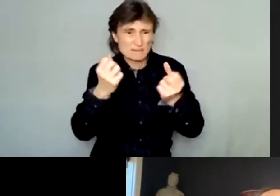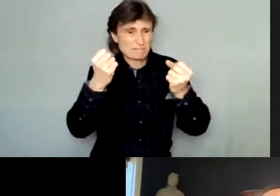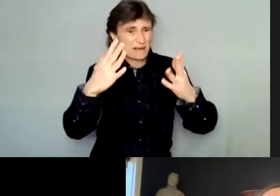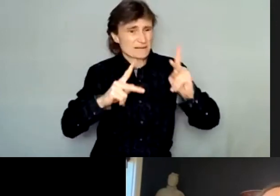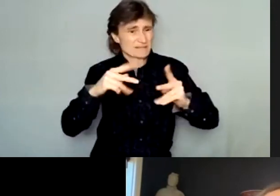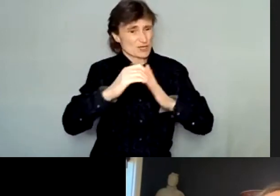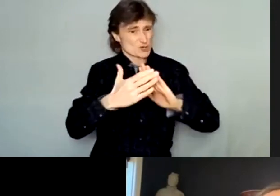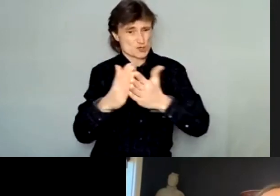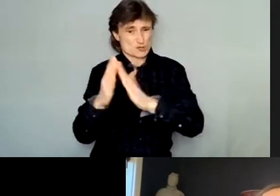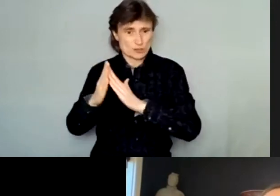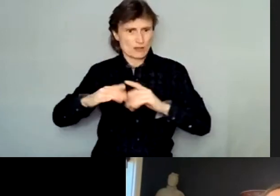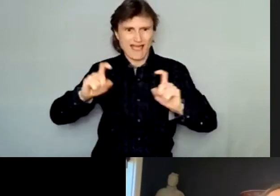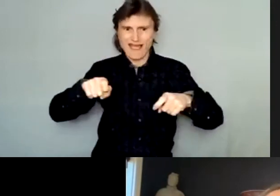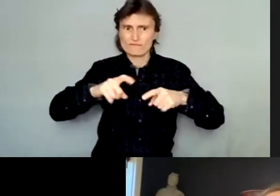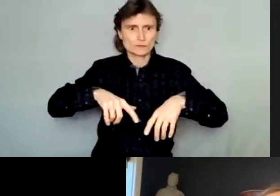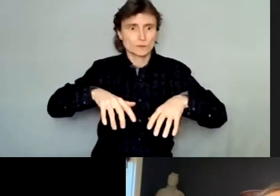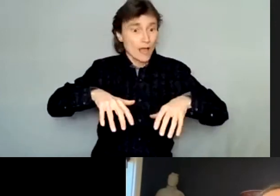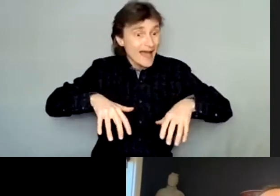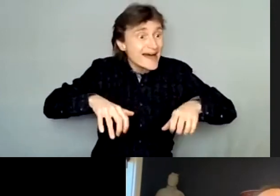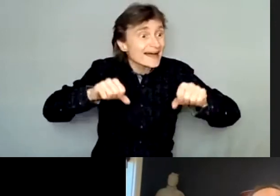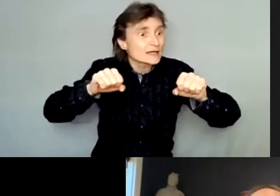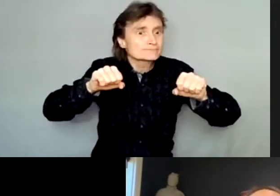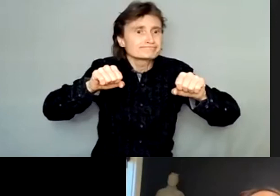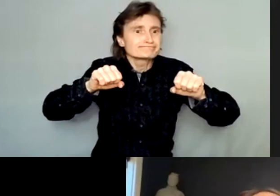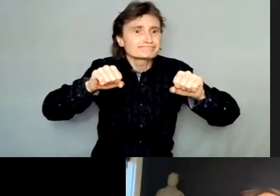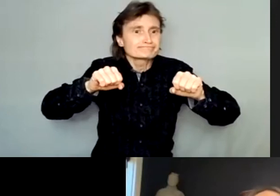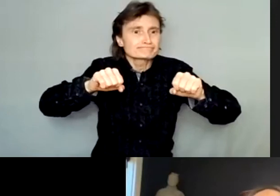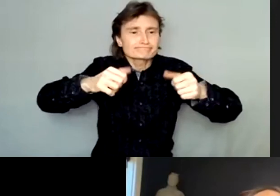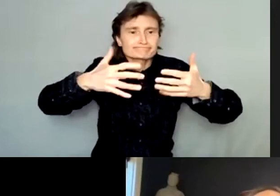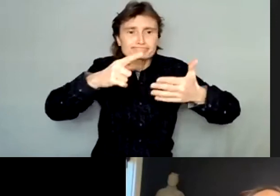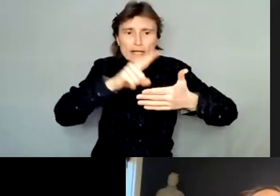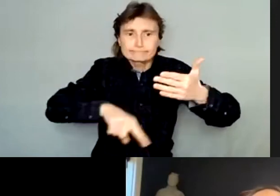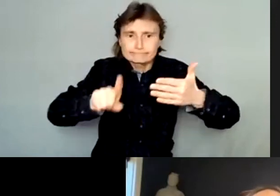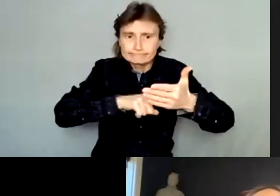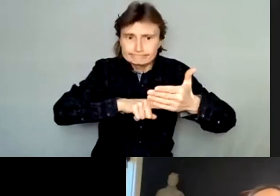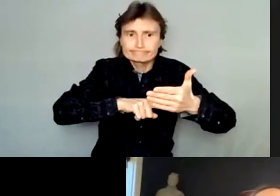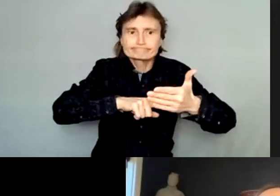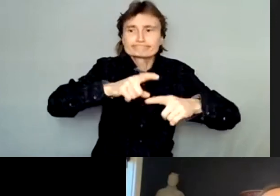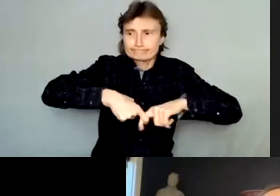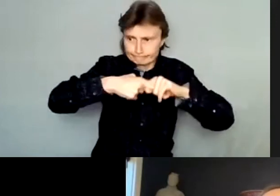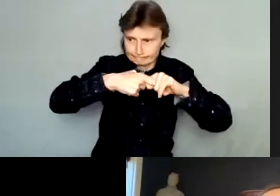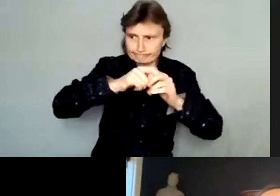have had to cancel festivals or postpone them or change the way in which they're undertaking the programming.